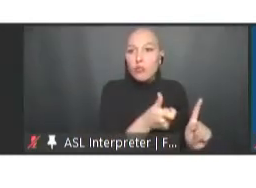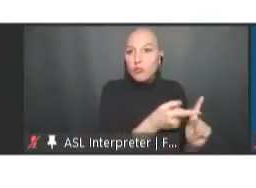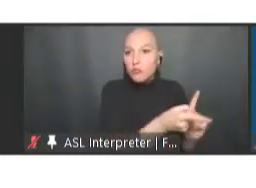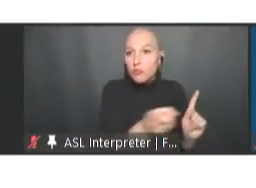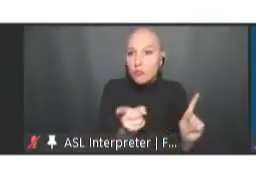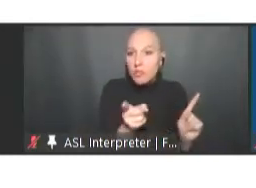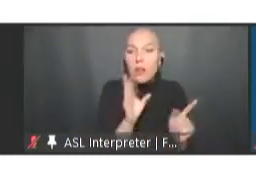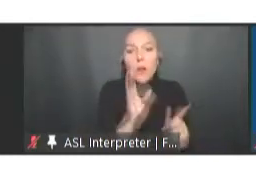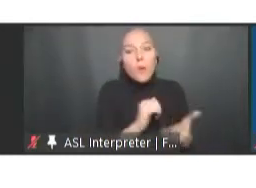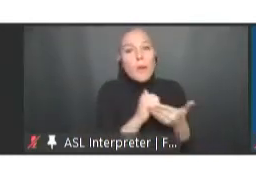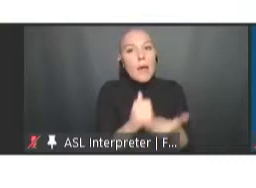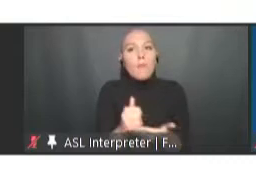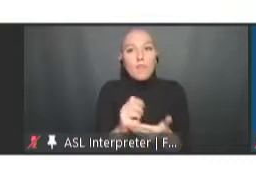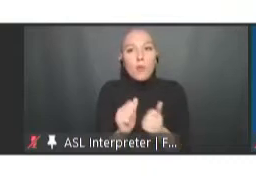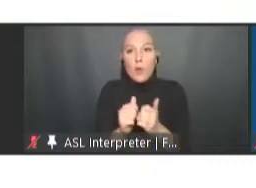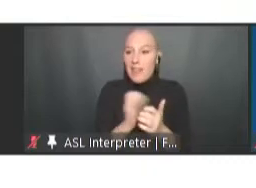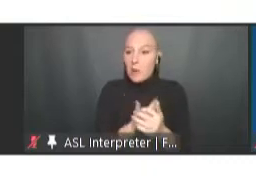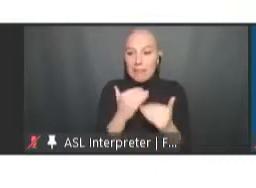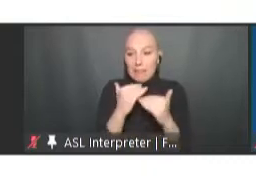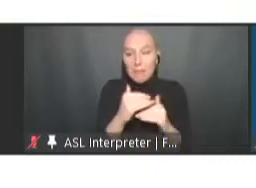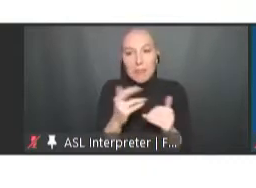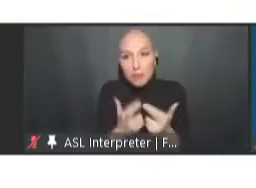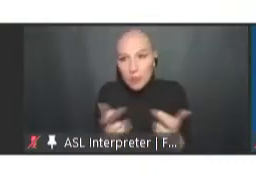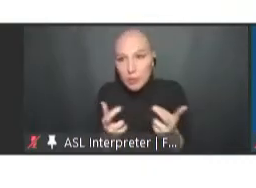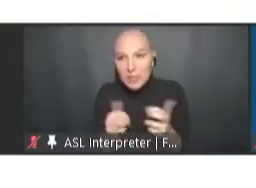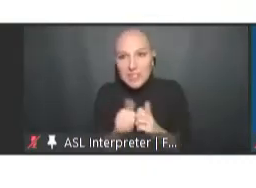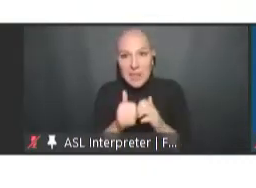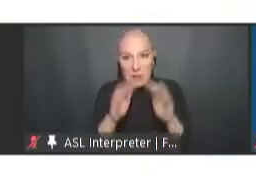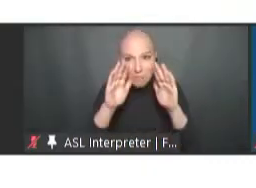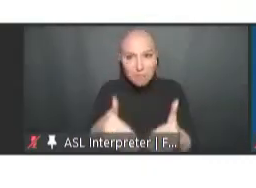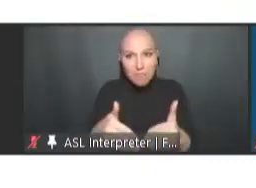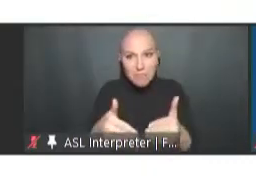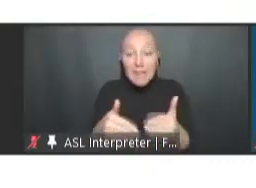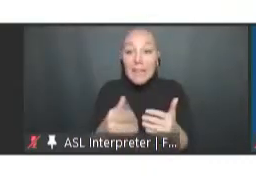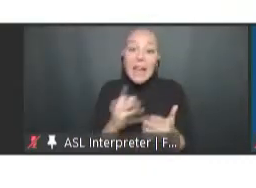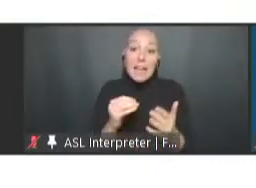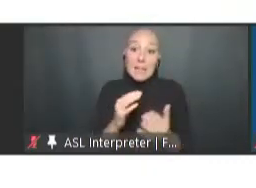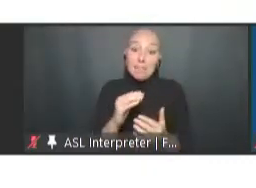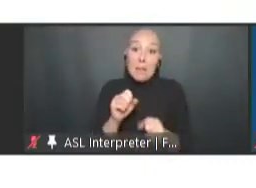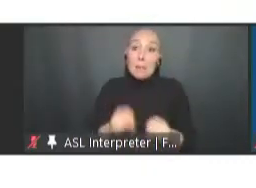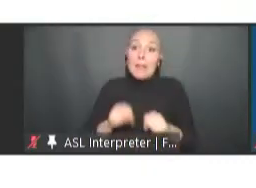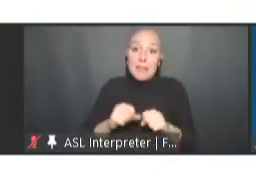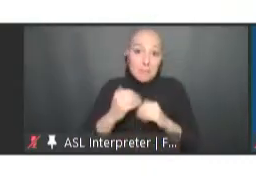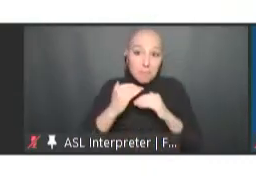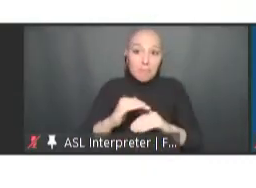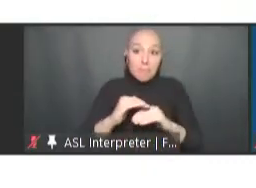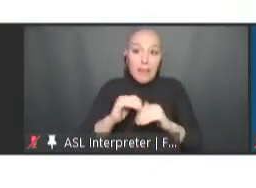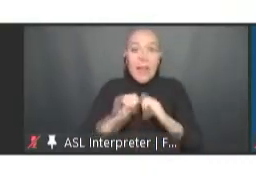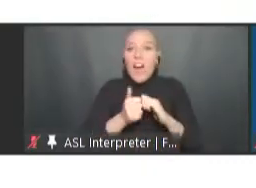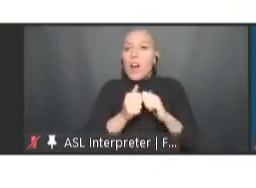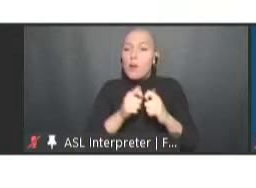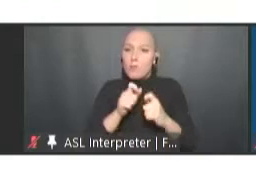our limited resources and limited ability to craft messaging that's suitable for everybody.